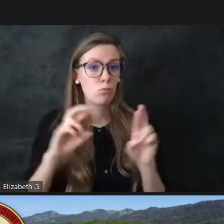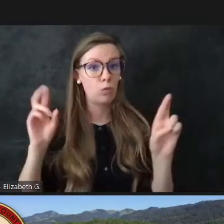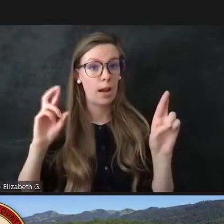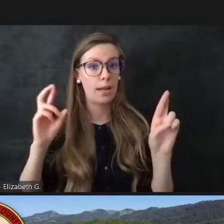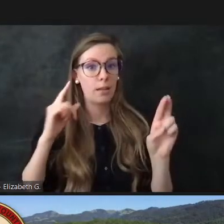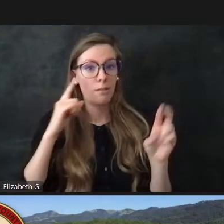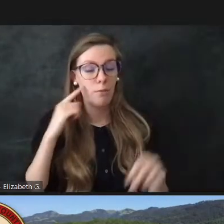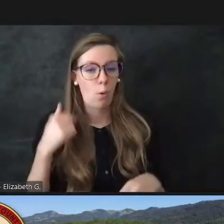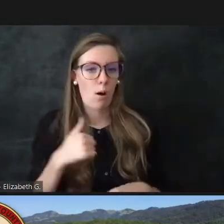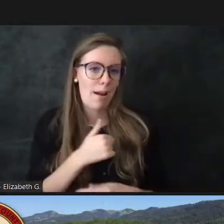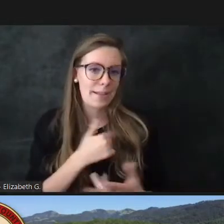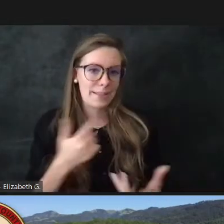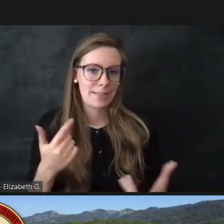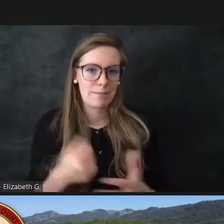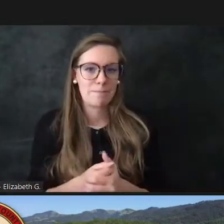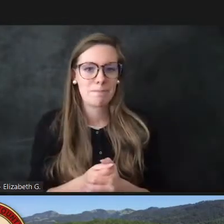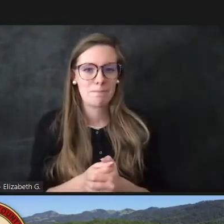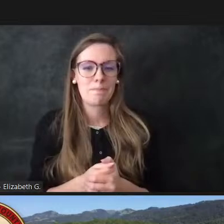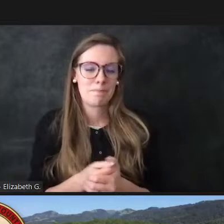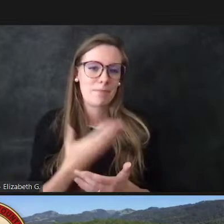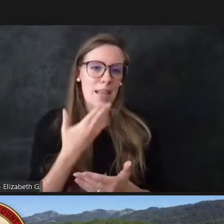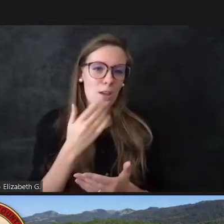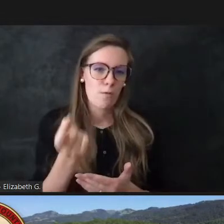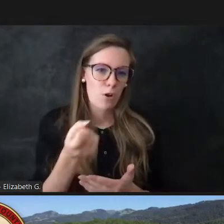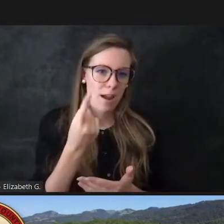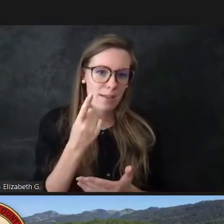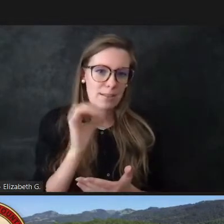Thank you for the question.